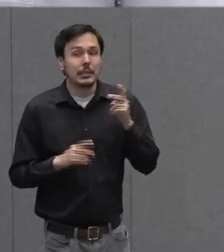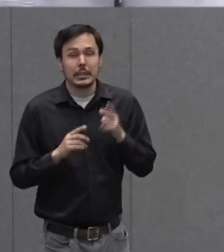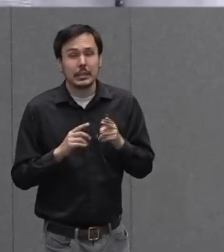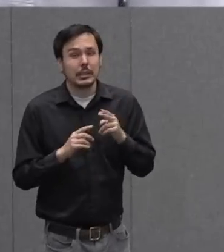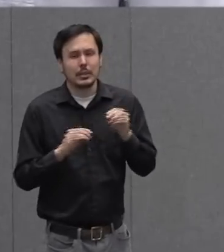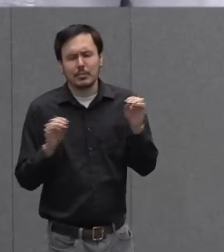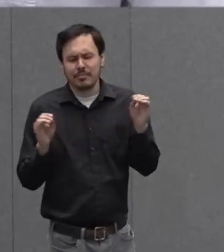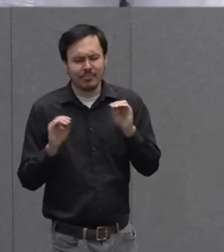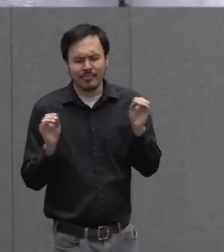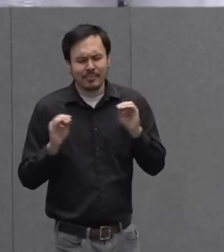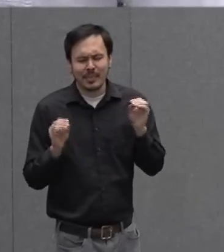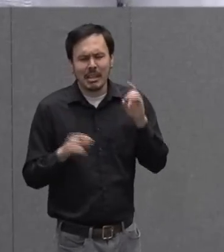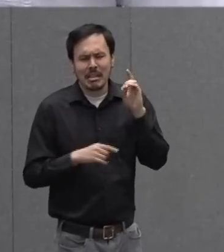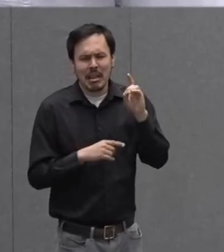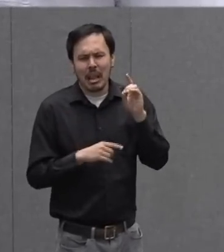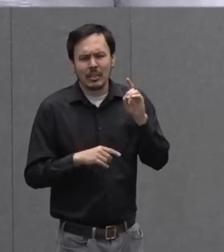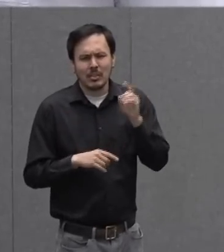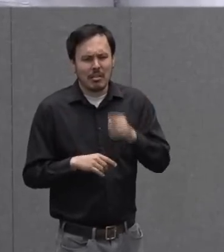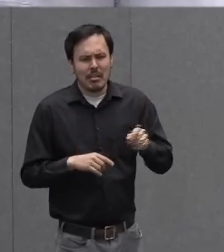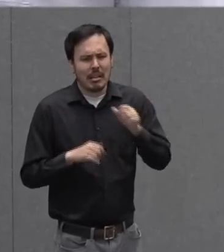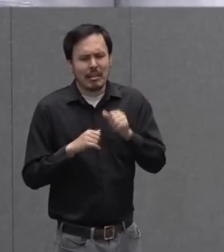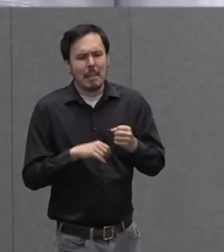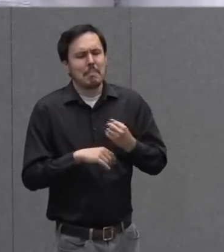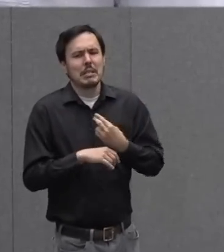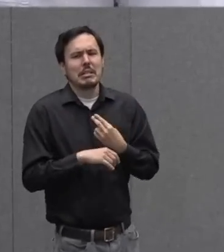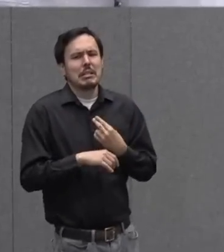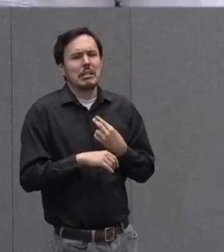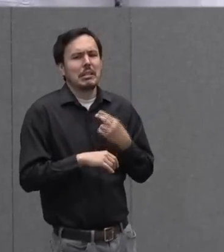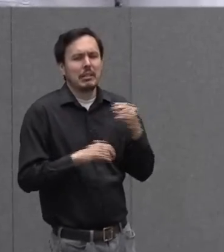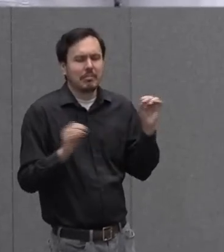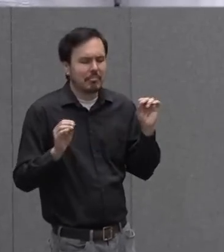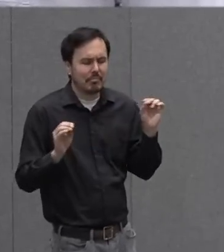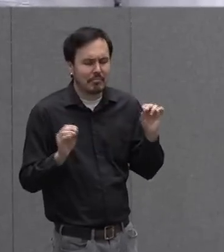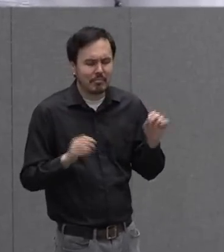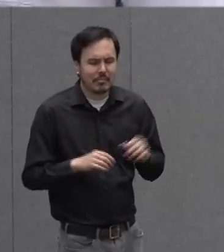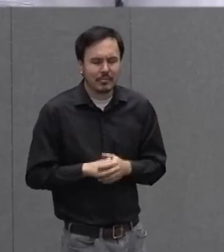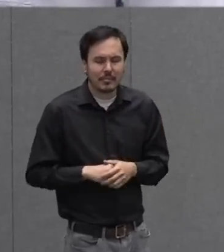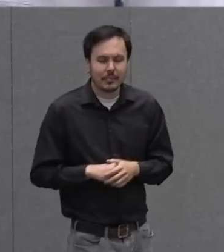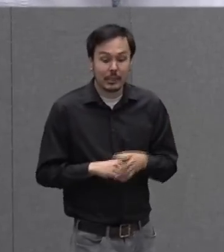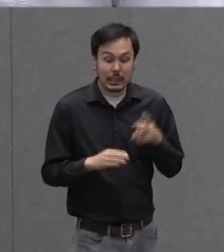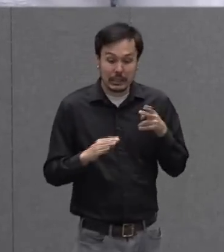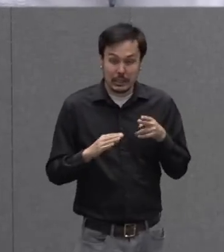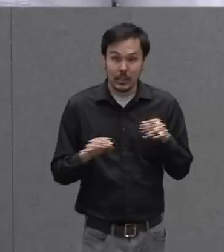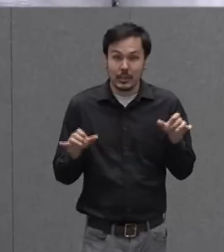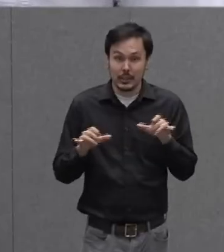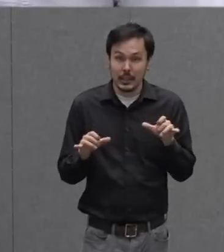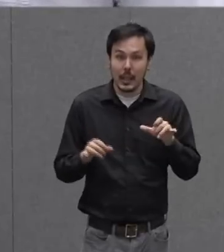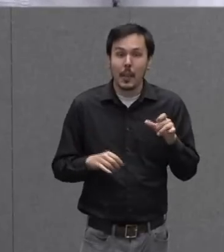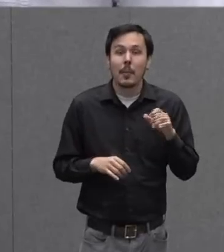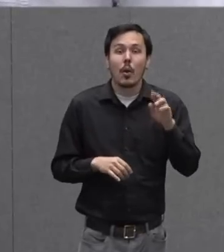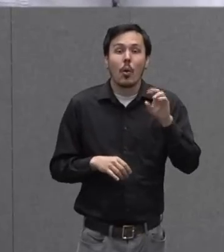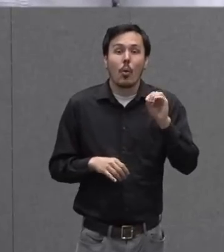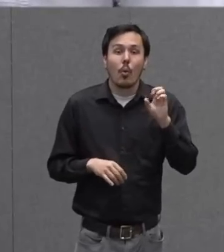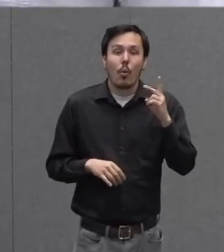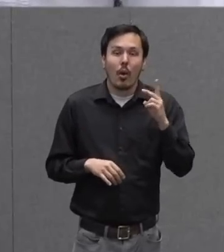dinosaur chicken nuggets can beat. And so Scissors, like Rock and Paper before her,